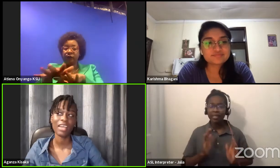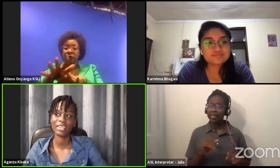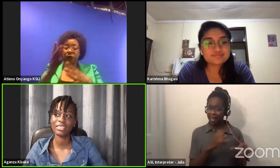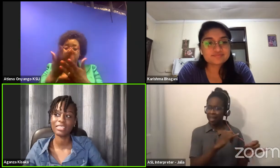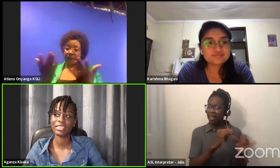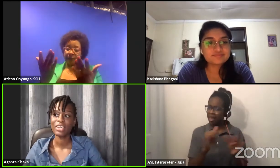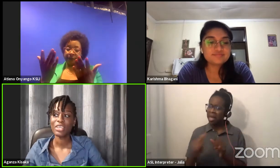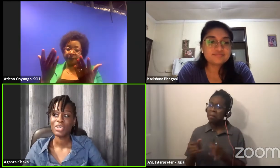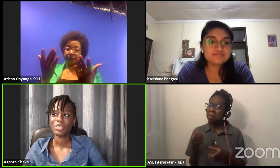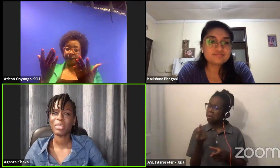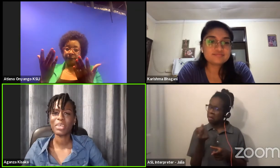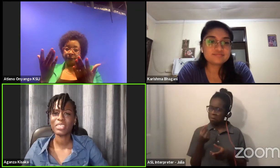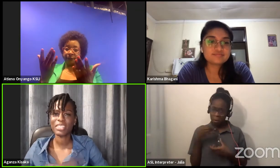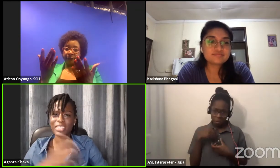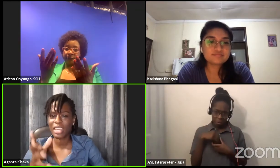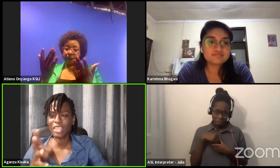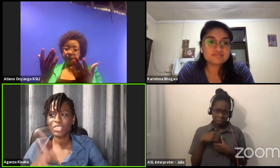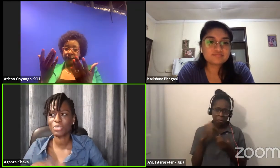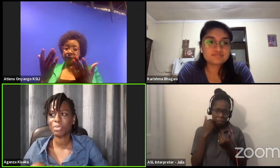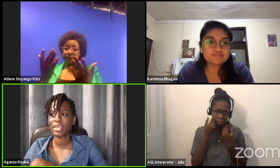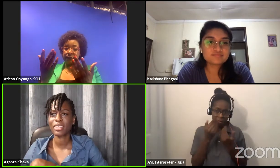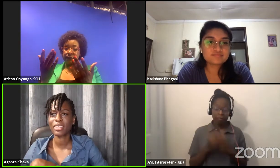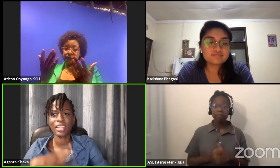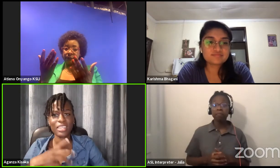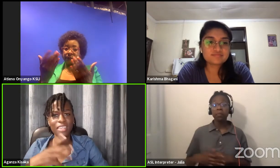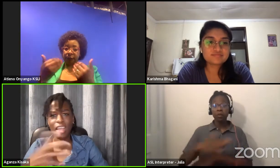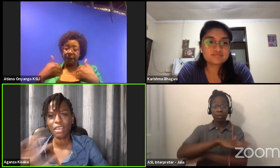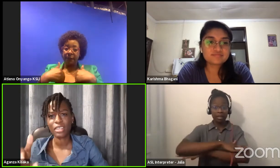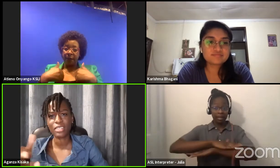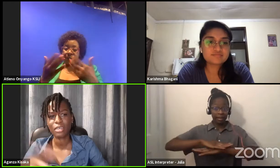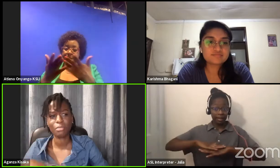And so being on stage, being the lead character,